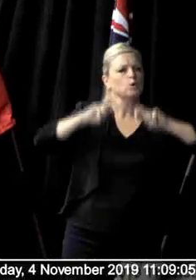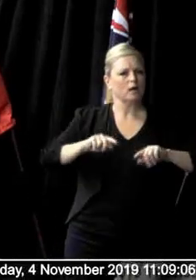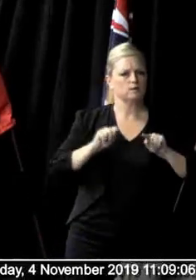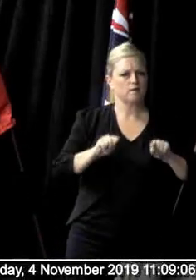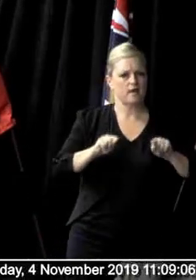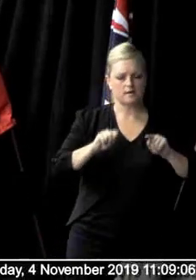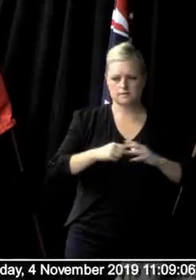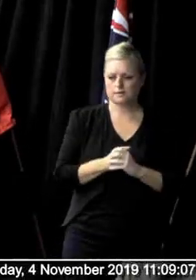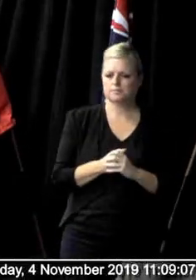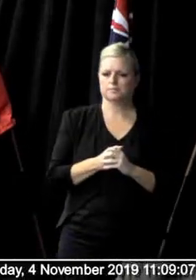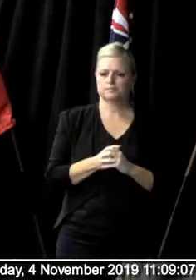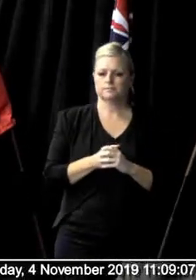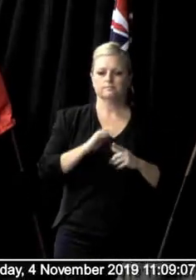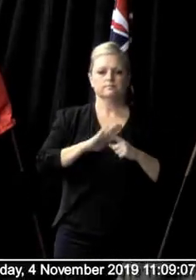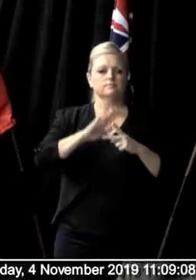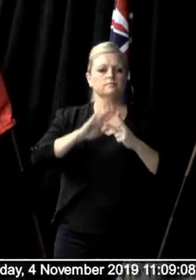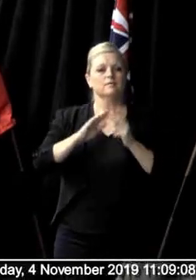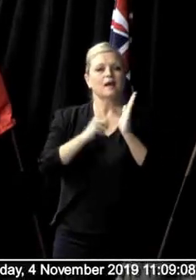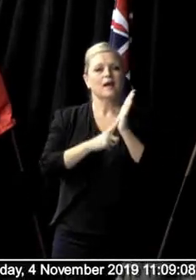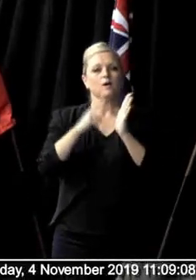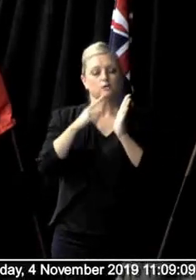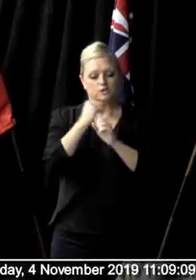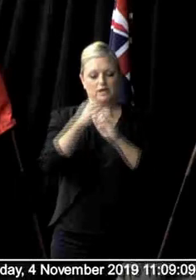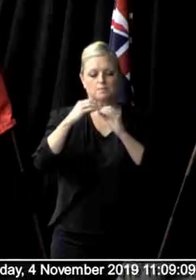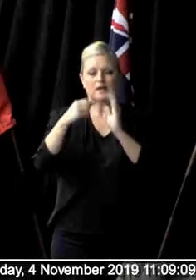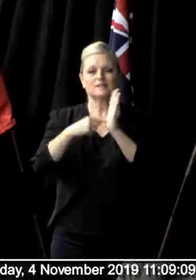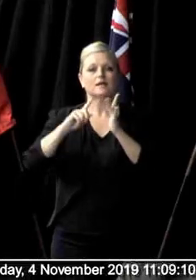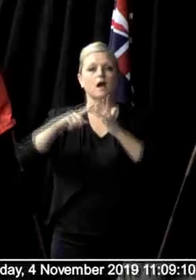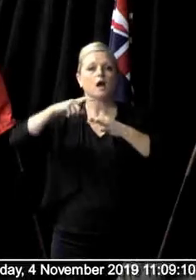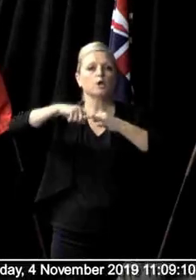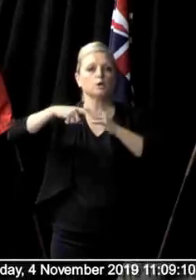of disability in the LGBTQI+ community.